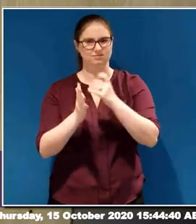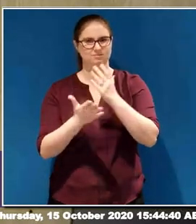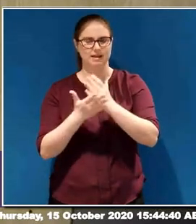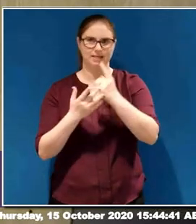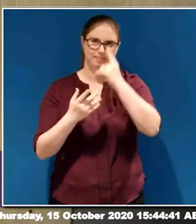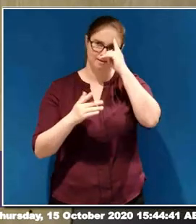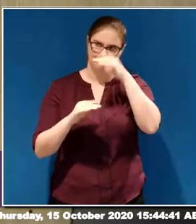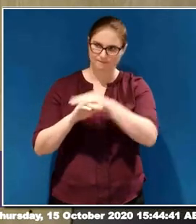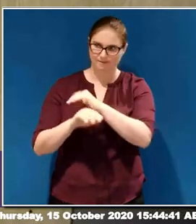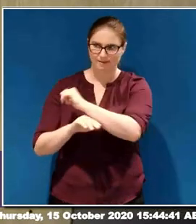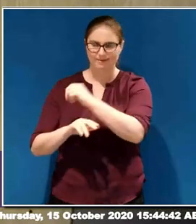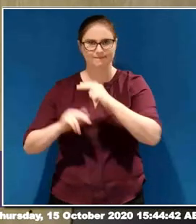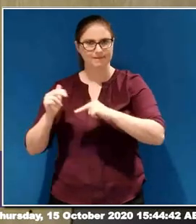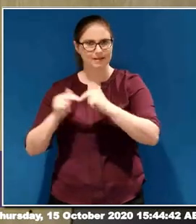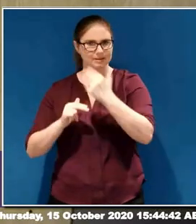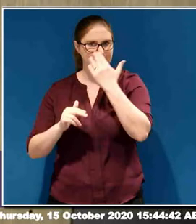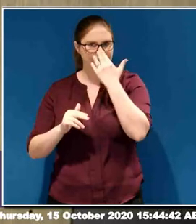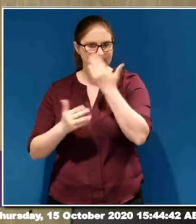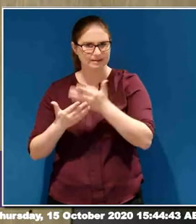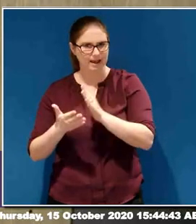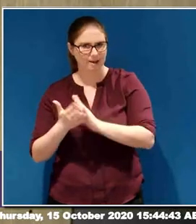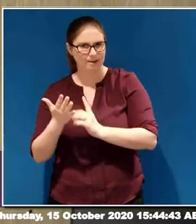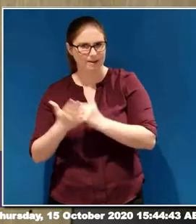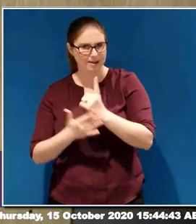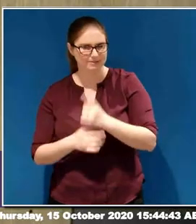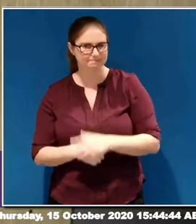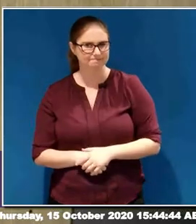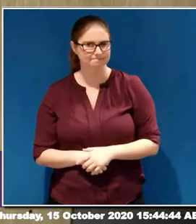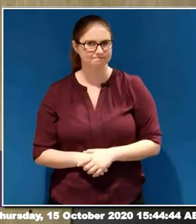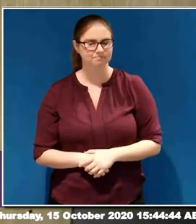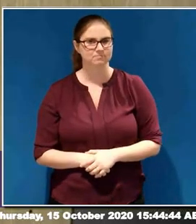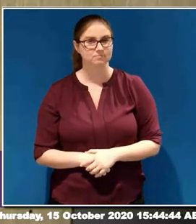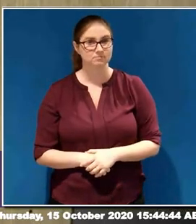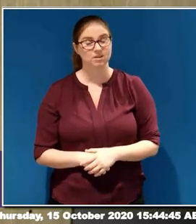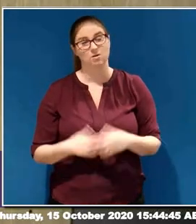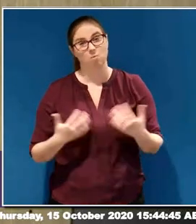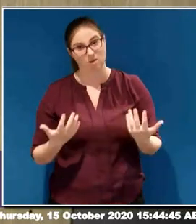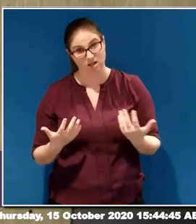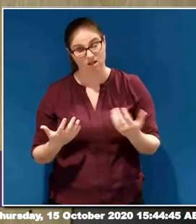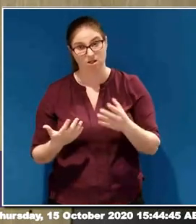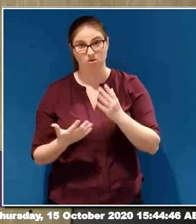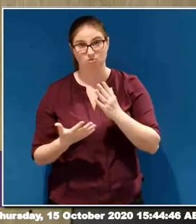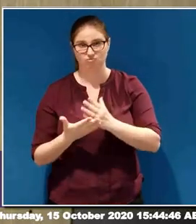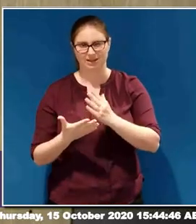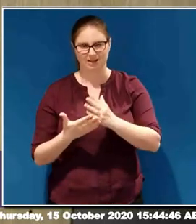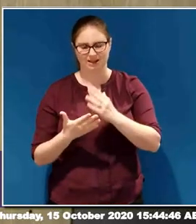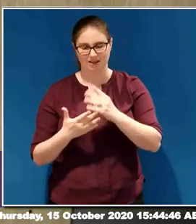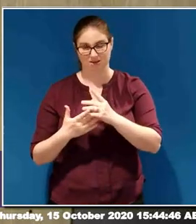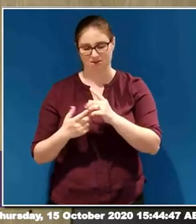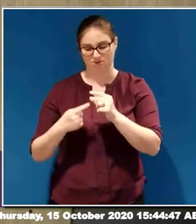has just happened and working out why it's happening, understanding why a child